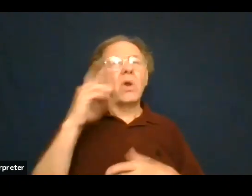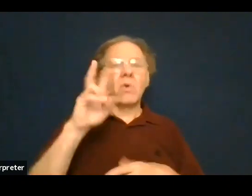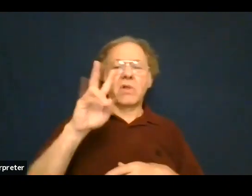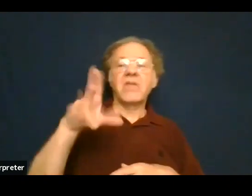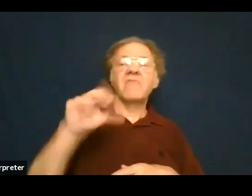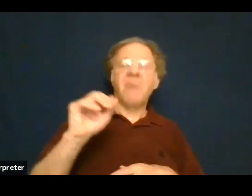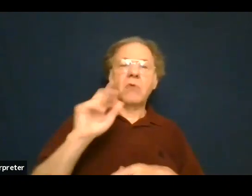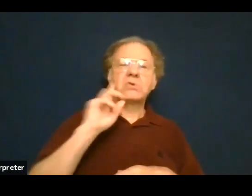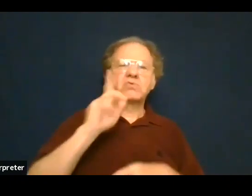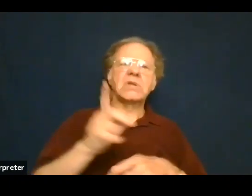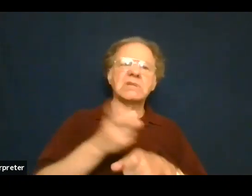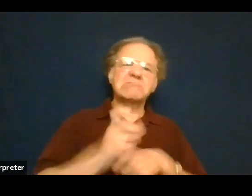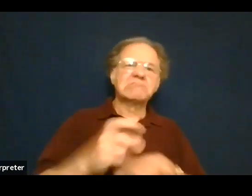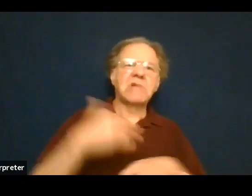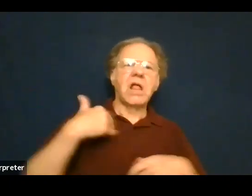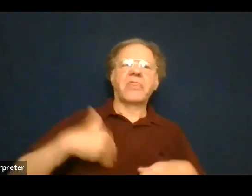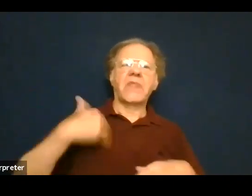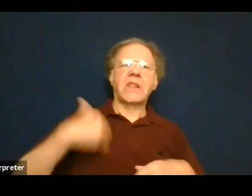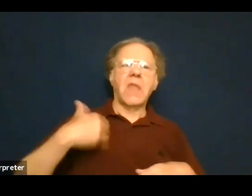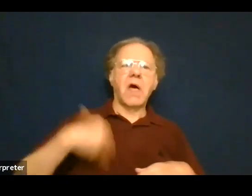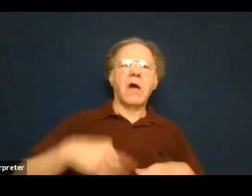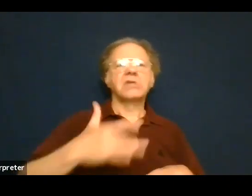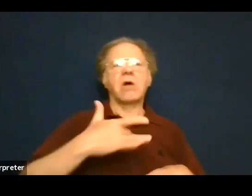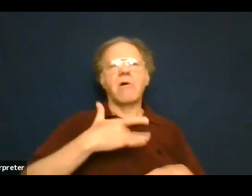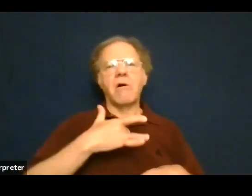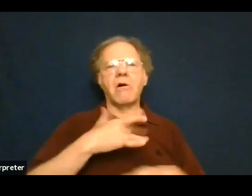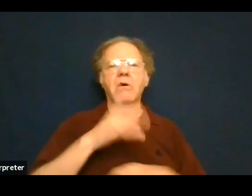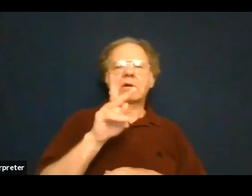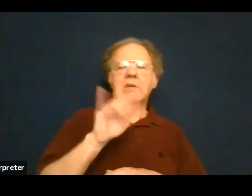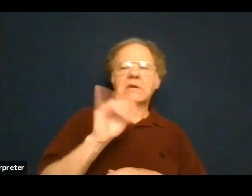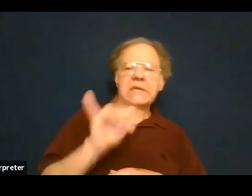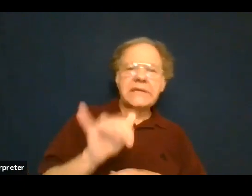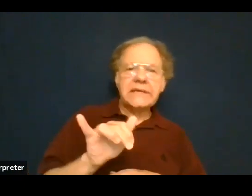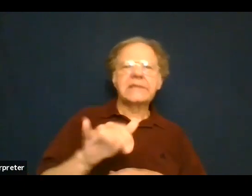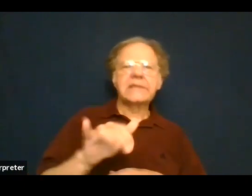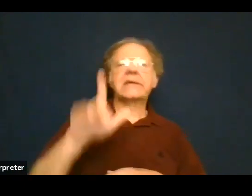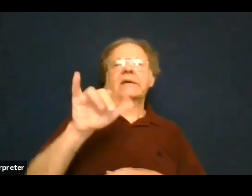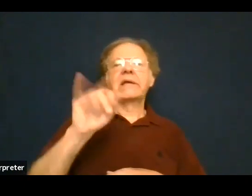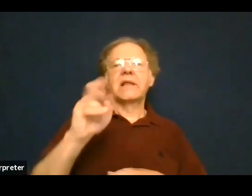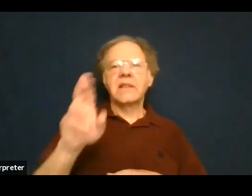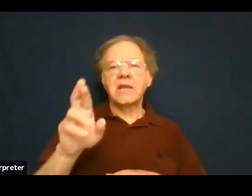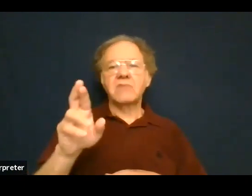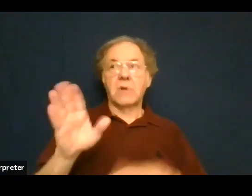other organs-- the heart, the kidneys, the liver. And are people going to start looking at, for example,